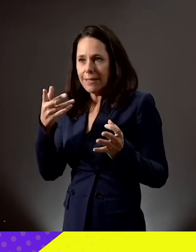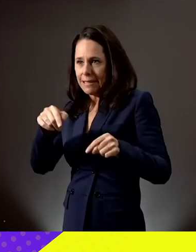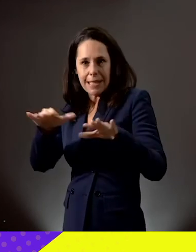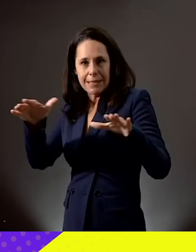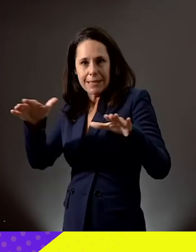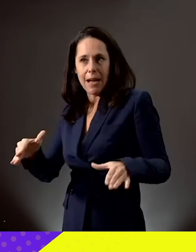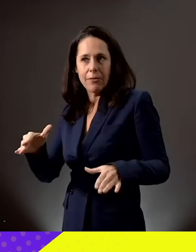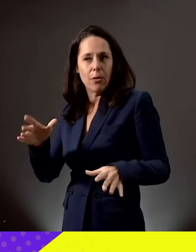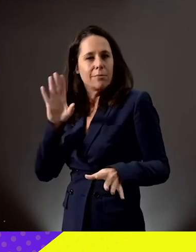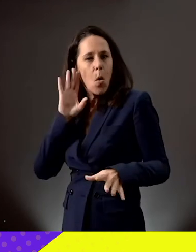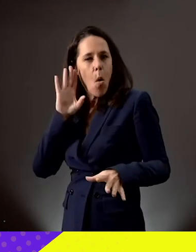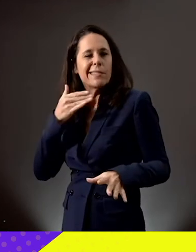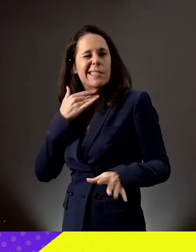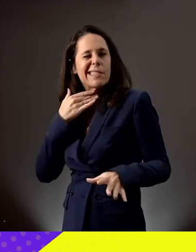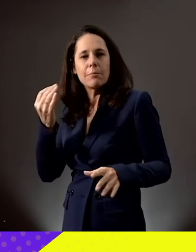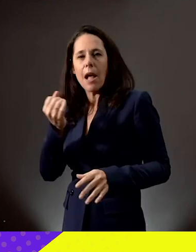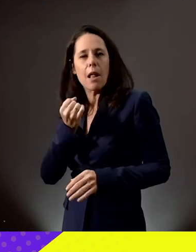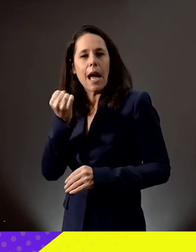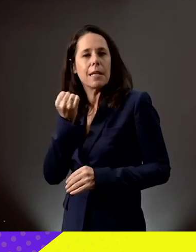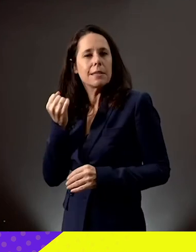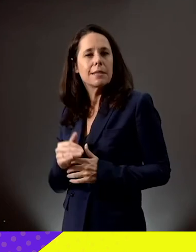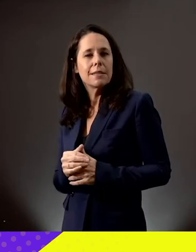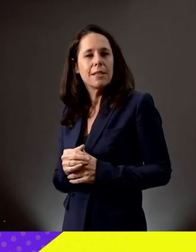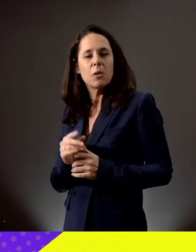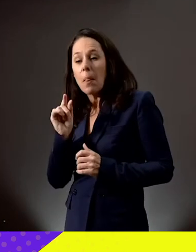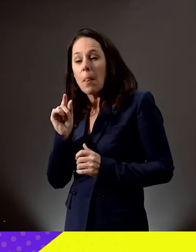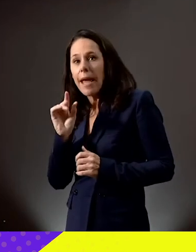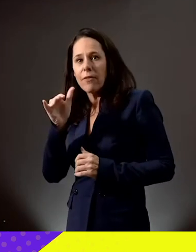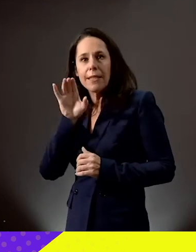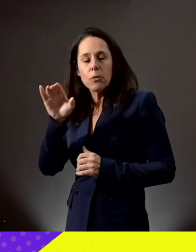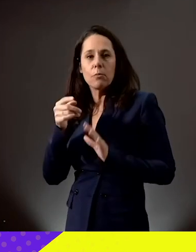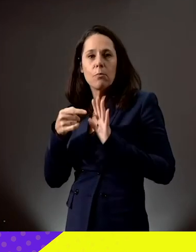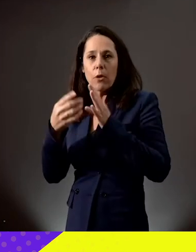There may be an item on the news about Afghanistan, but it's gone in a minute.